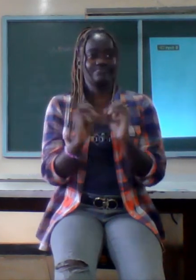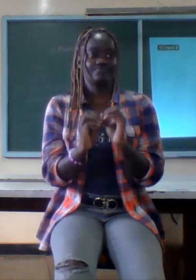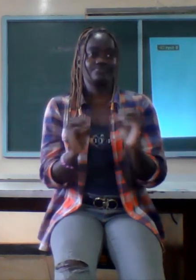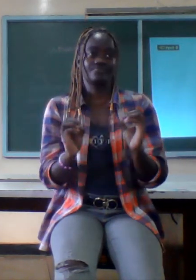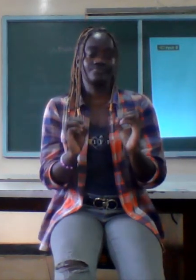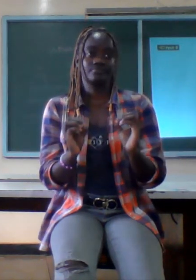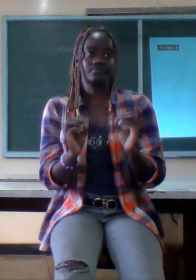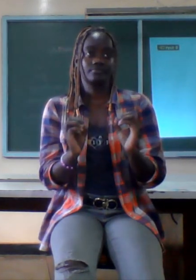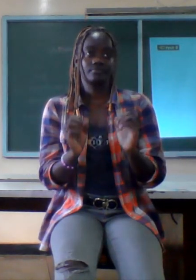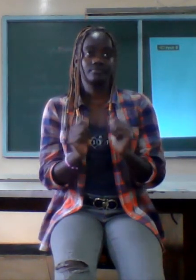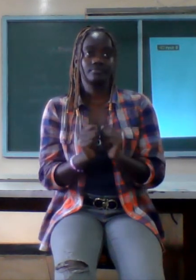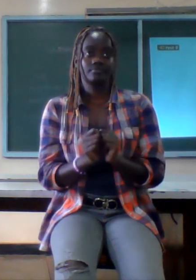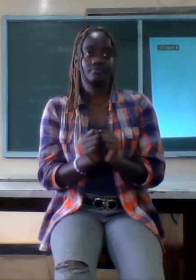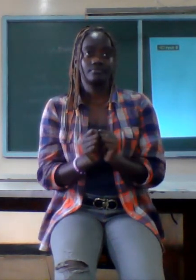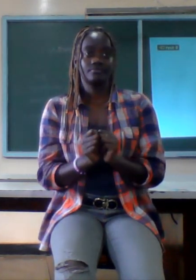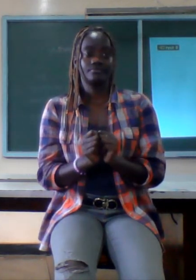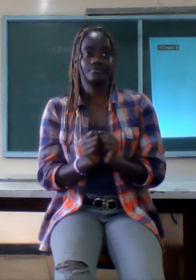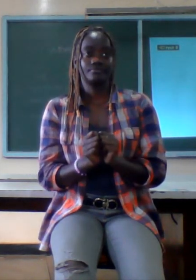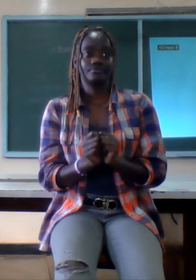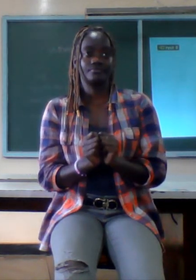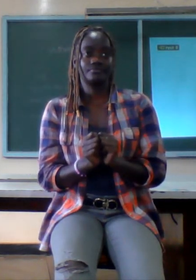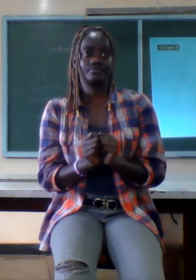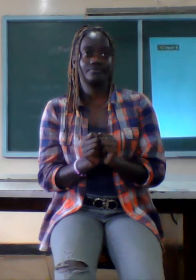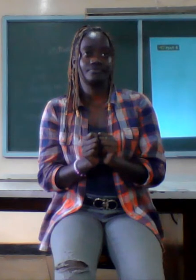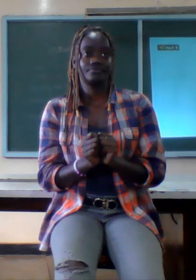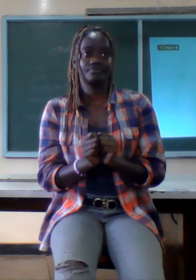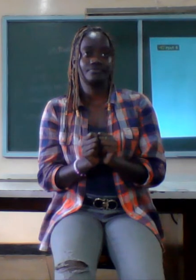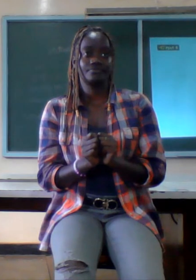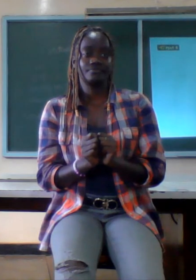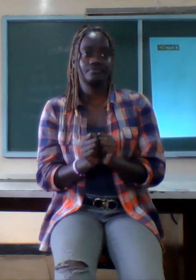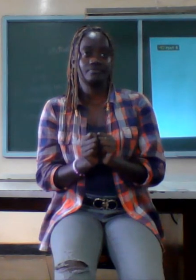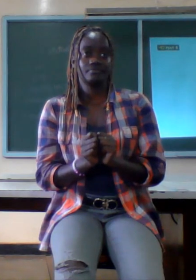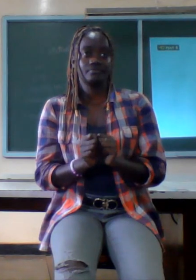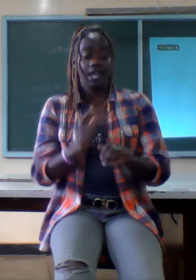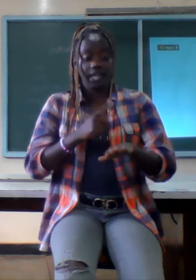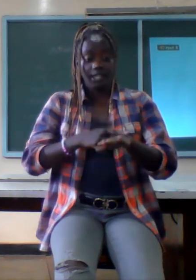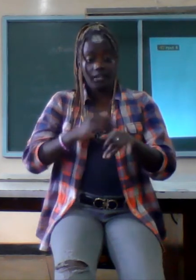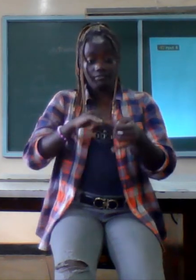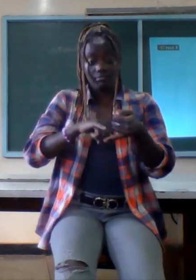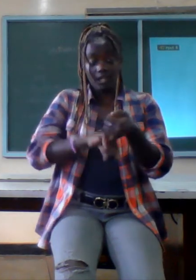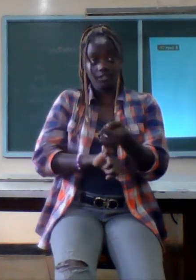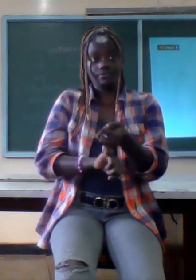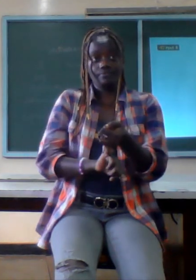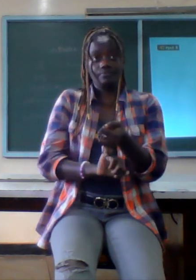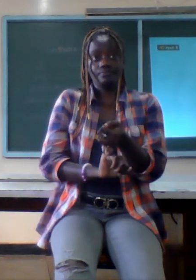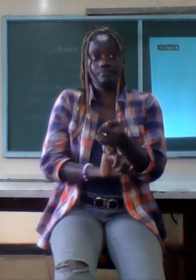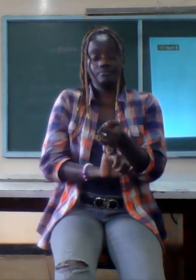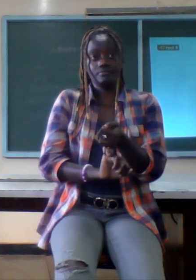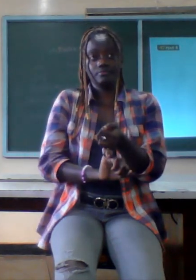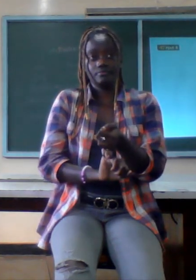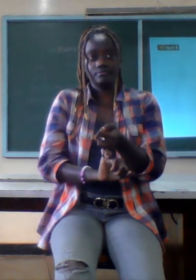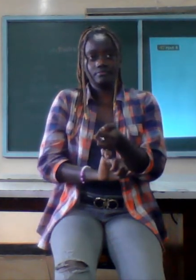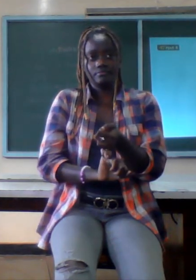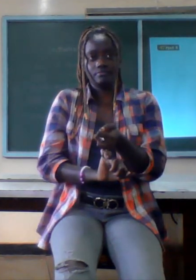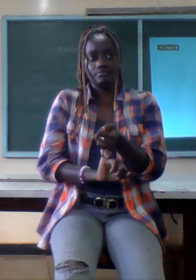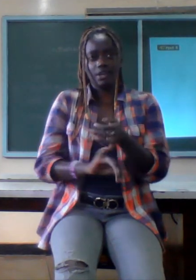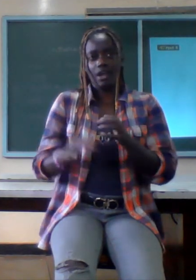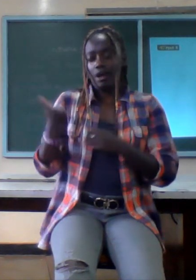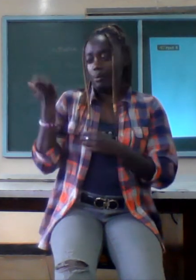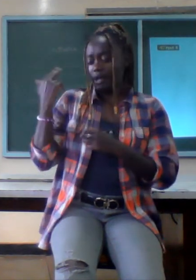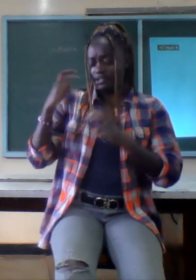when you get married or you want to get ma married stop digging into someone's past